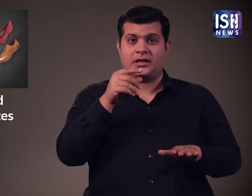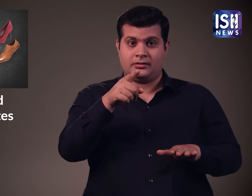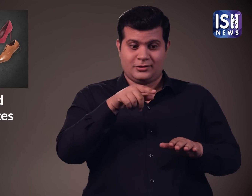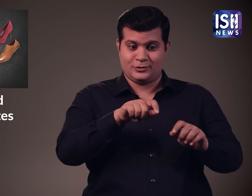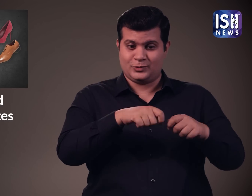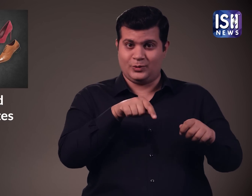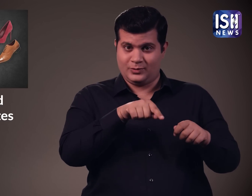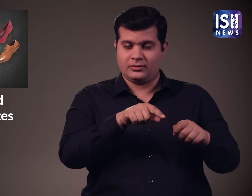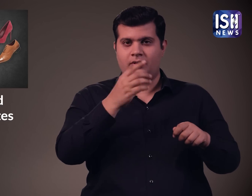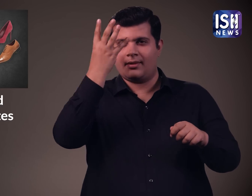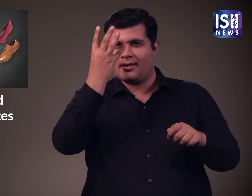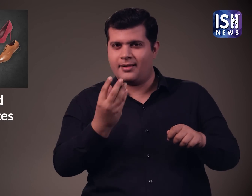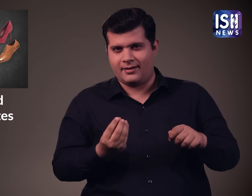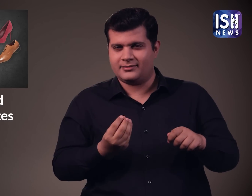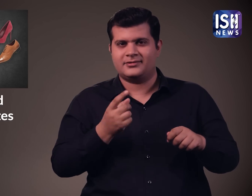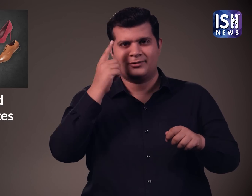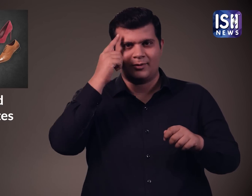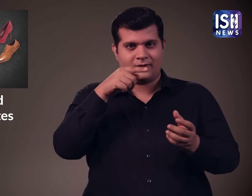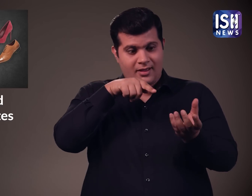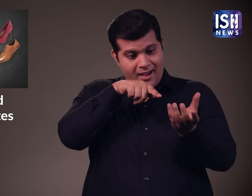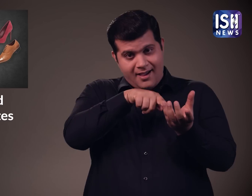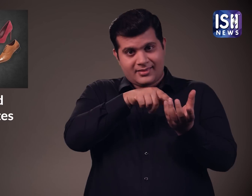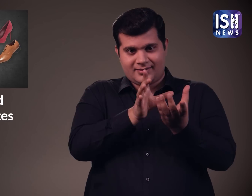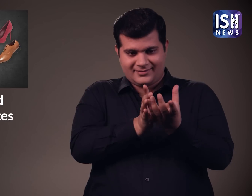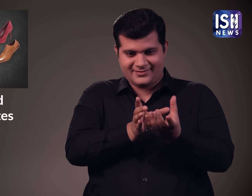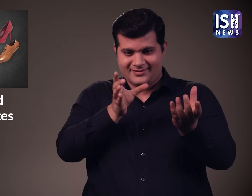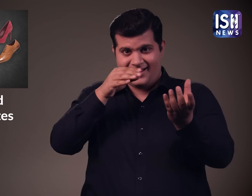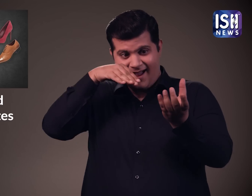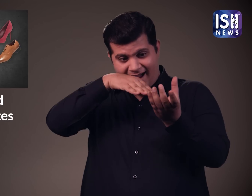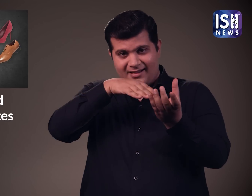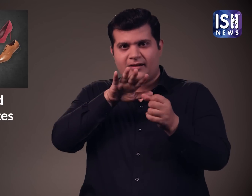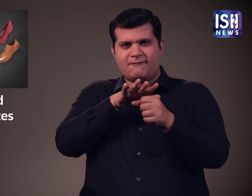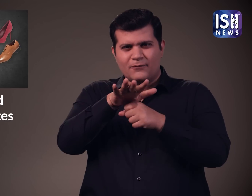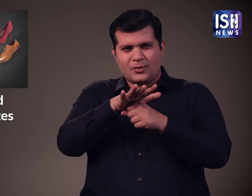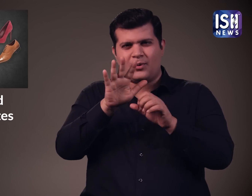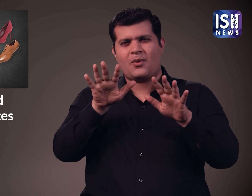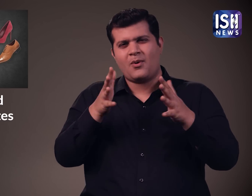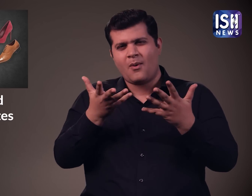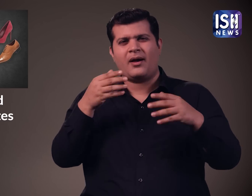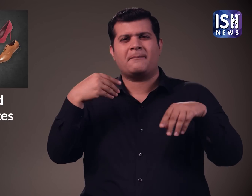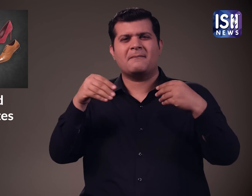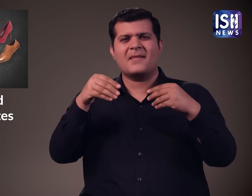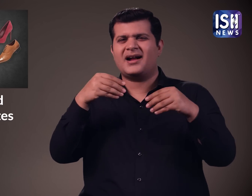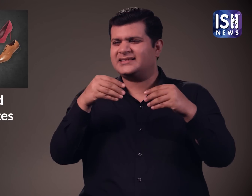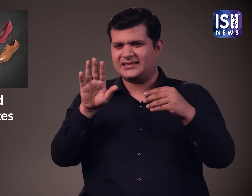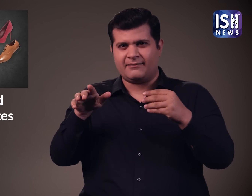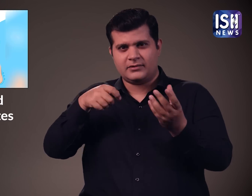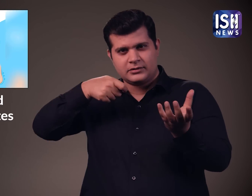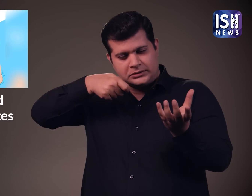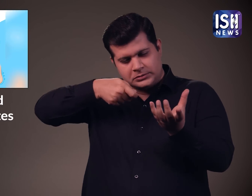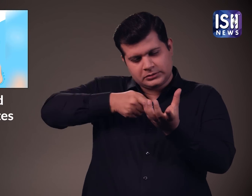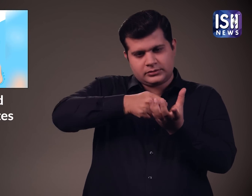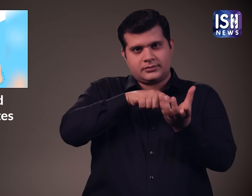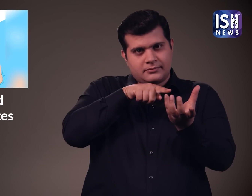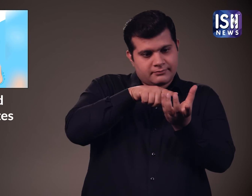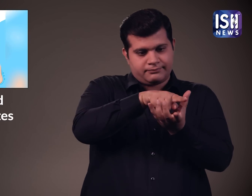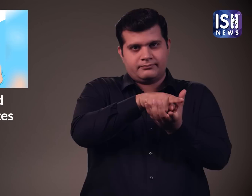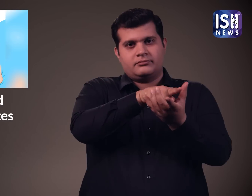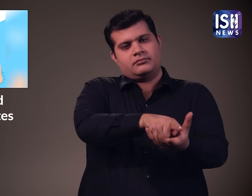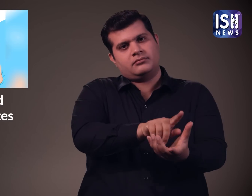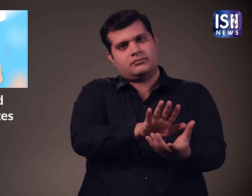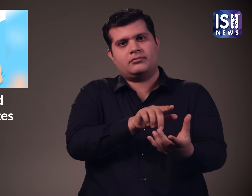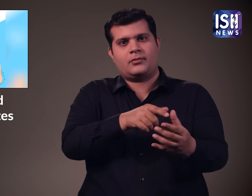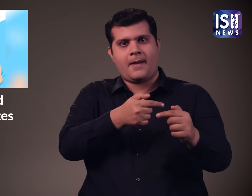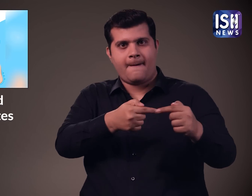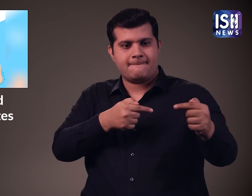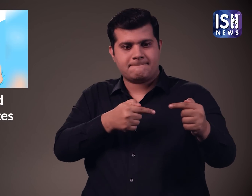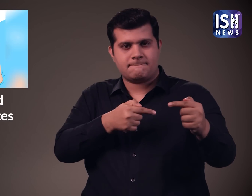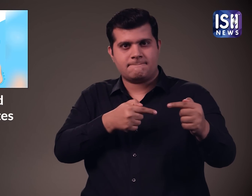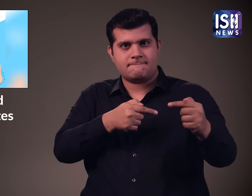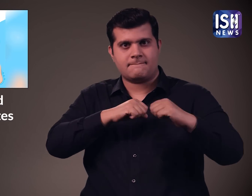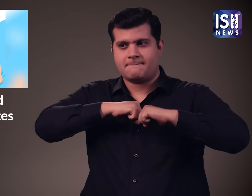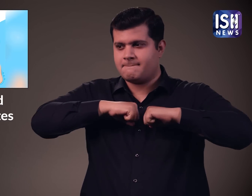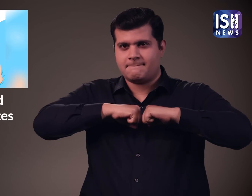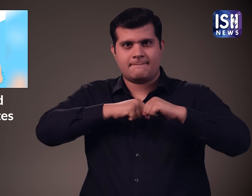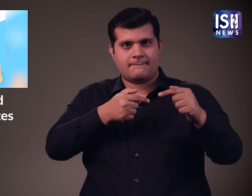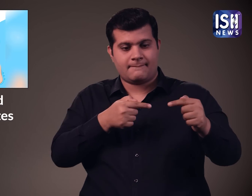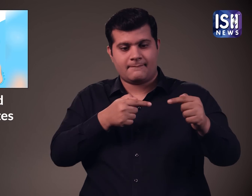Use a wooden or plastic shoe shaper overnight to gently stretch the problem shoes.